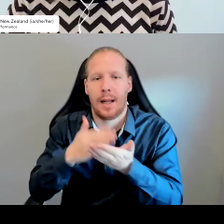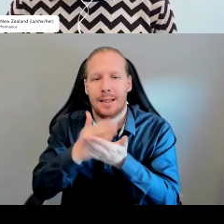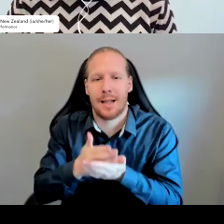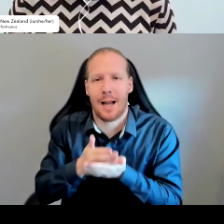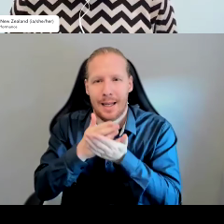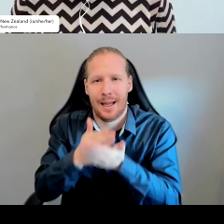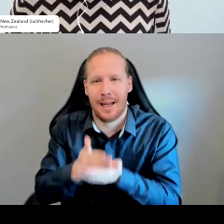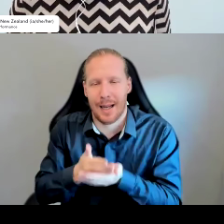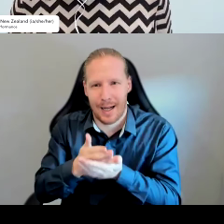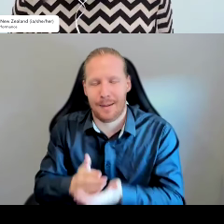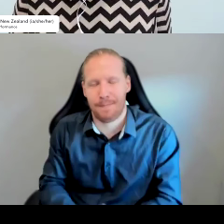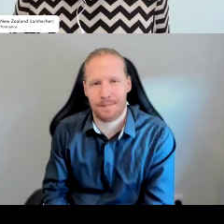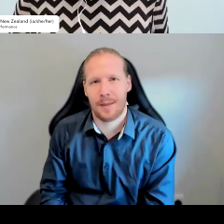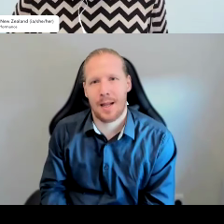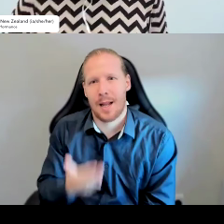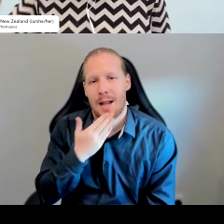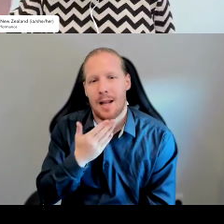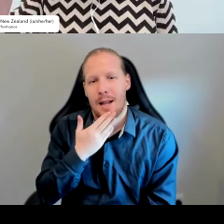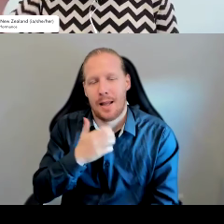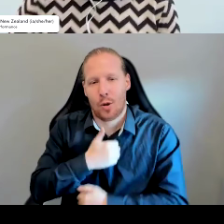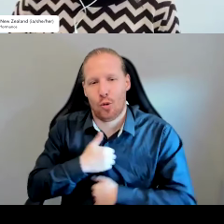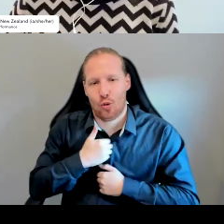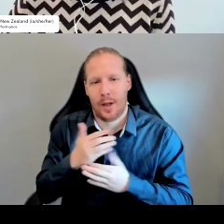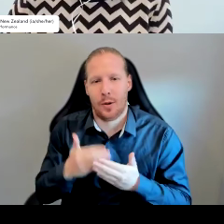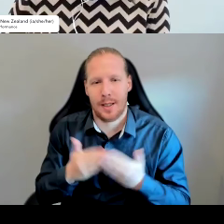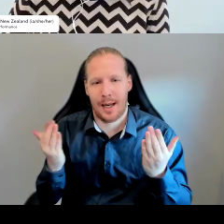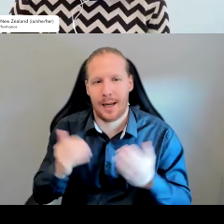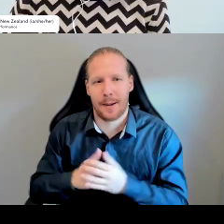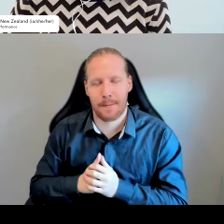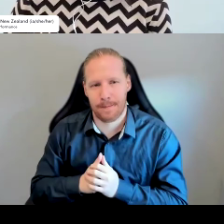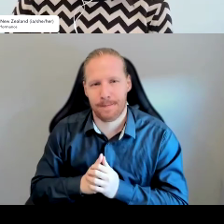Enjoy the rest of your day. Thank you again, Andrew. Thank you.